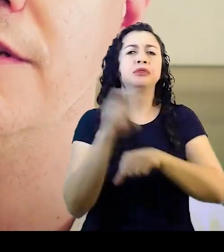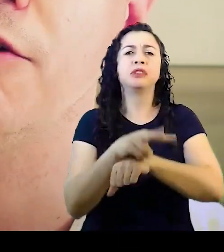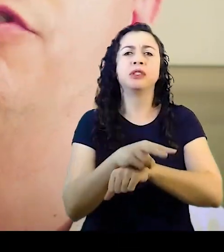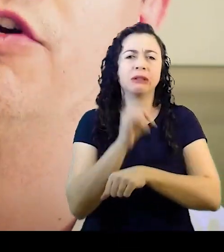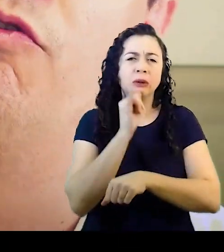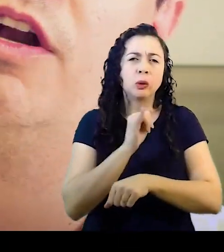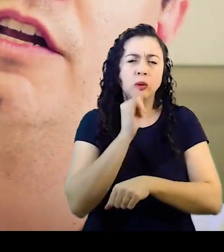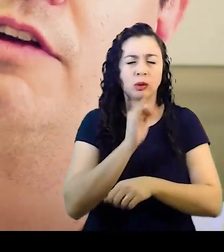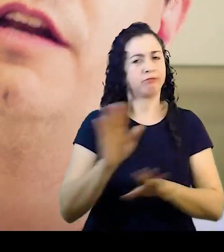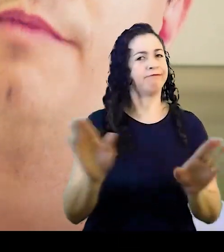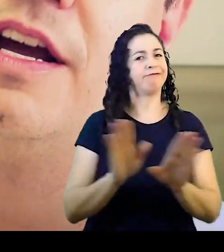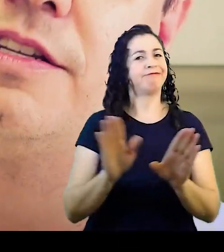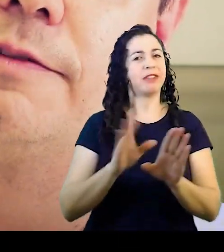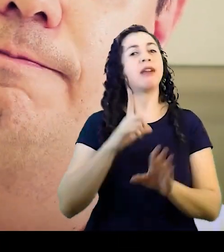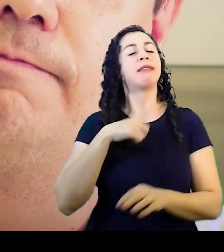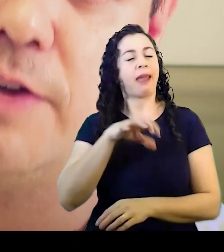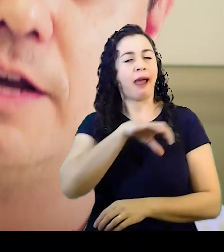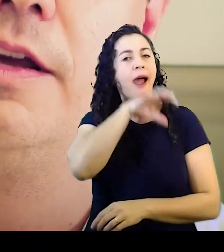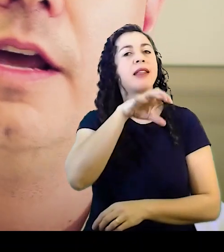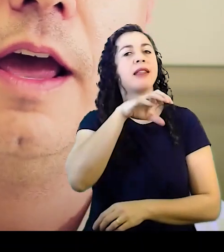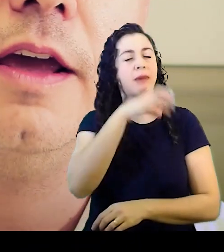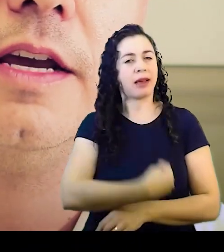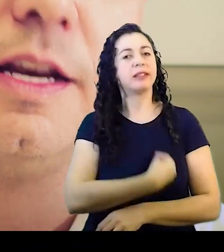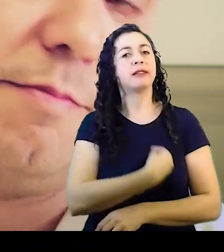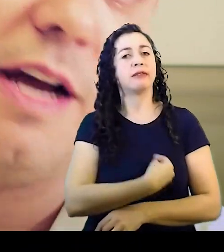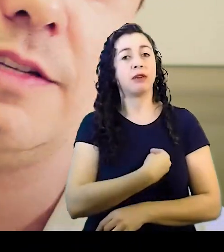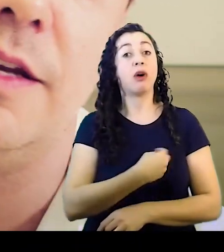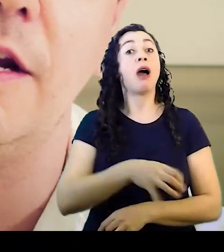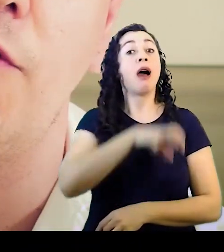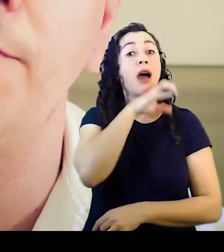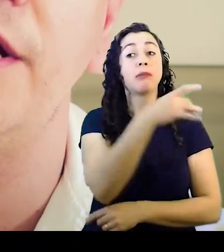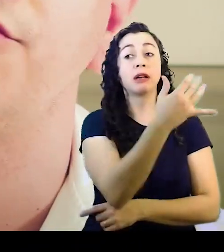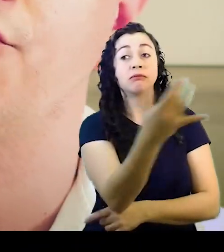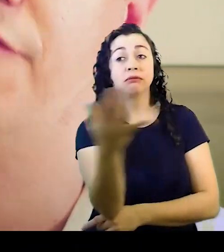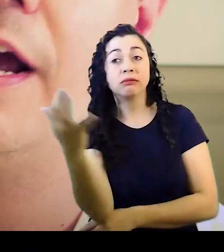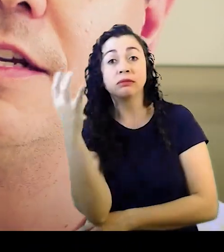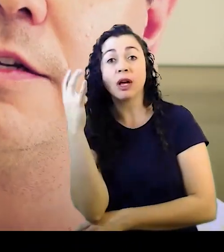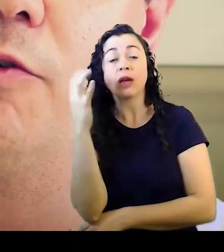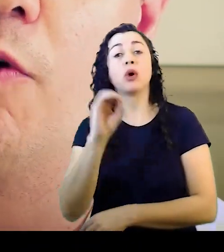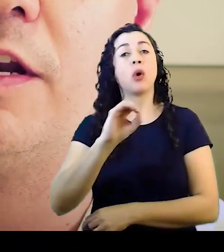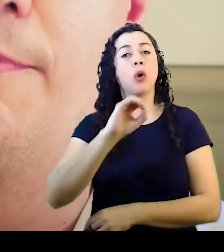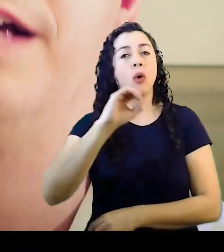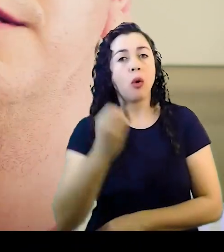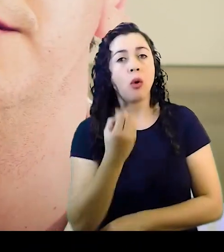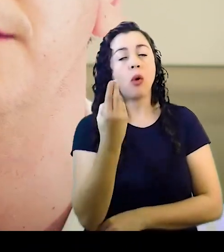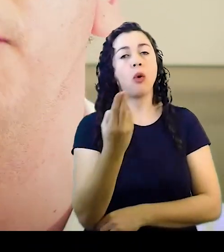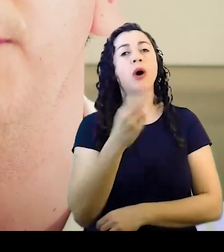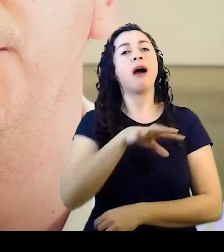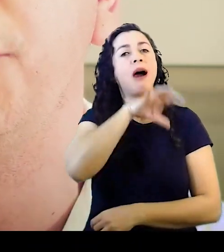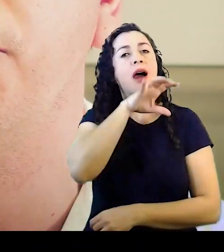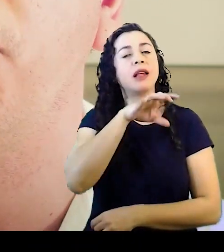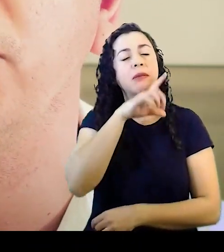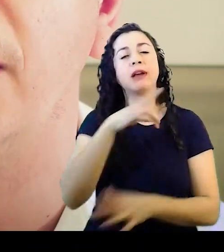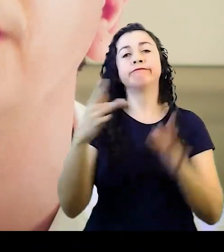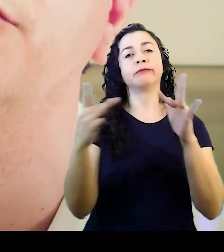No, they are circulating in animals, animals that are in wild environments or animals that are